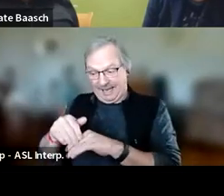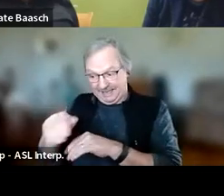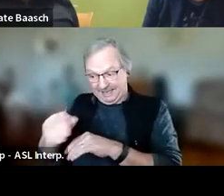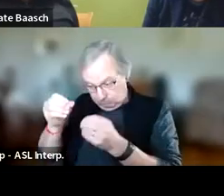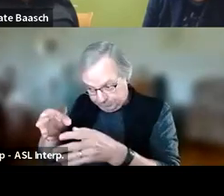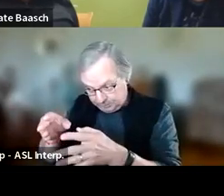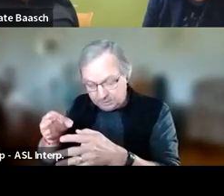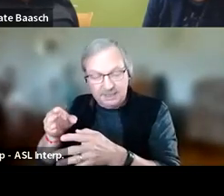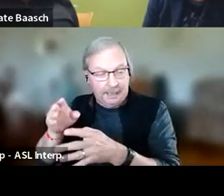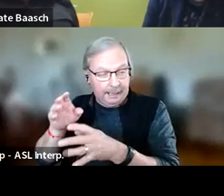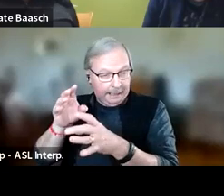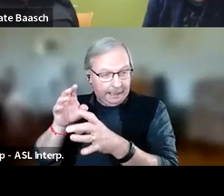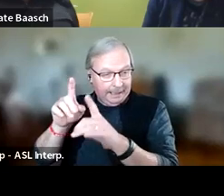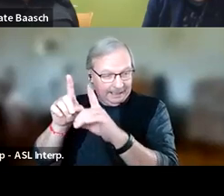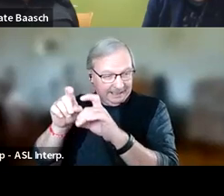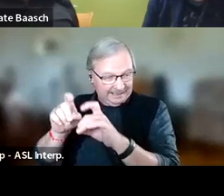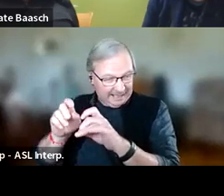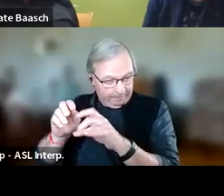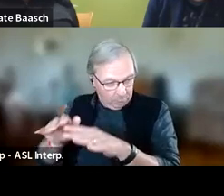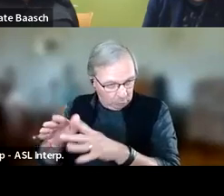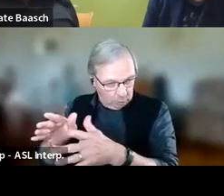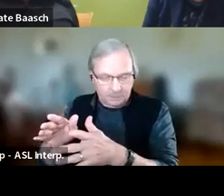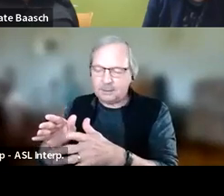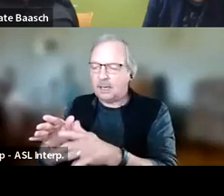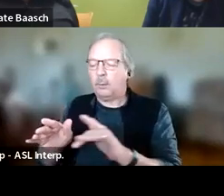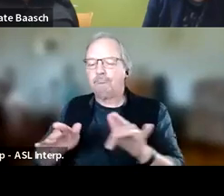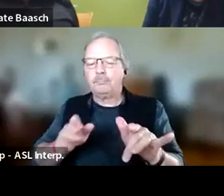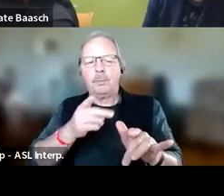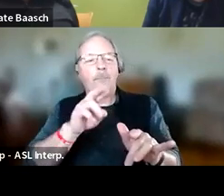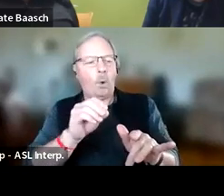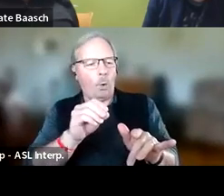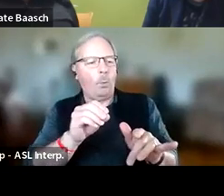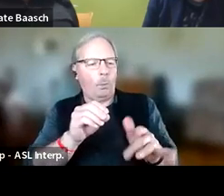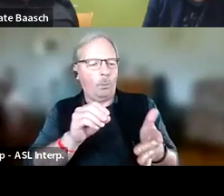and didn't hear back then I would reach out to the professional relations officer. What I will say,